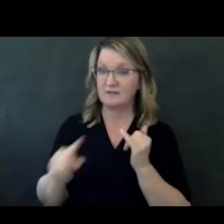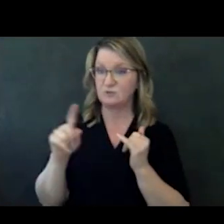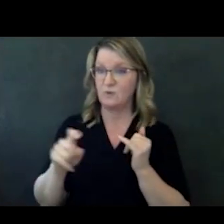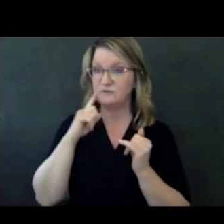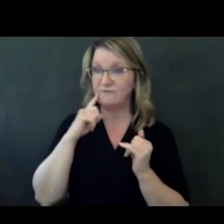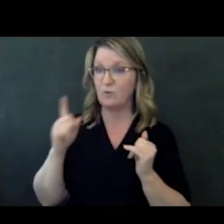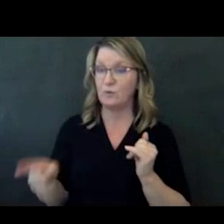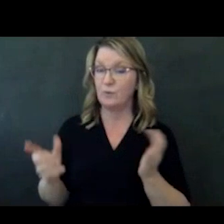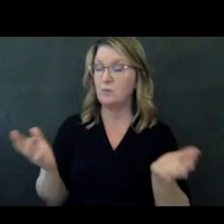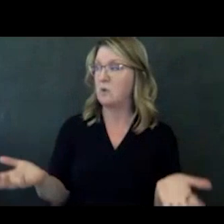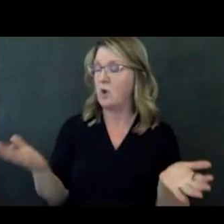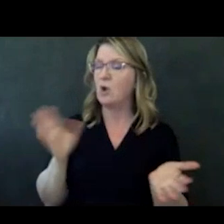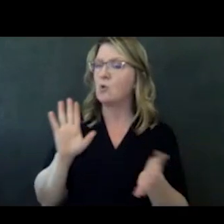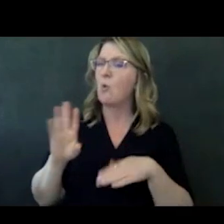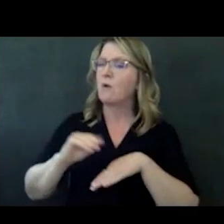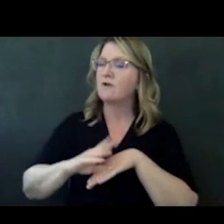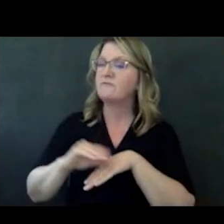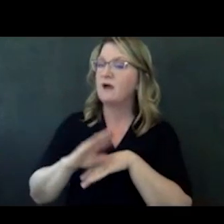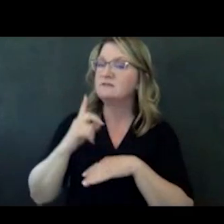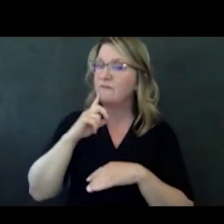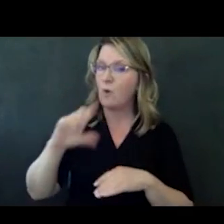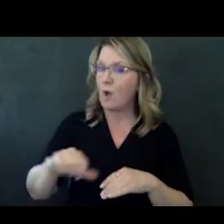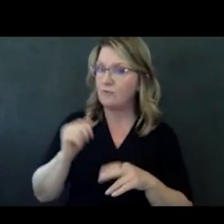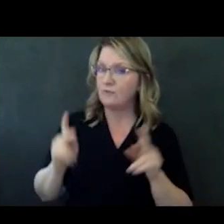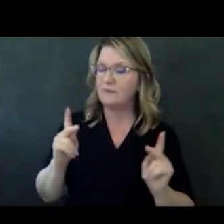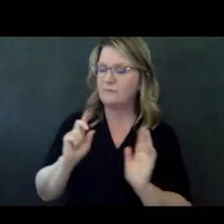What advice would you give to others who are at the beginning stages of